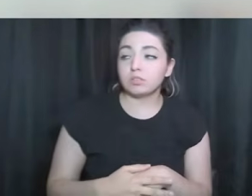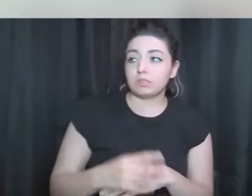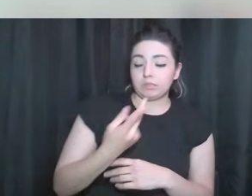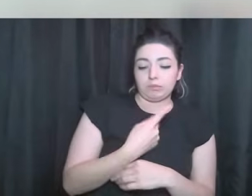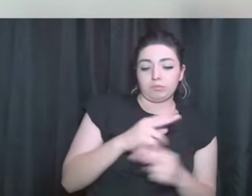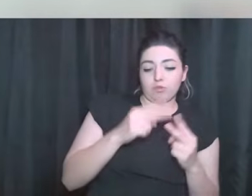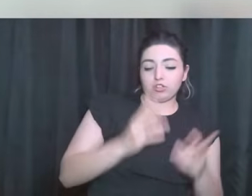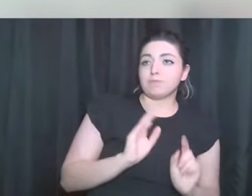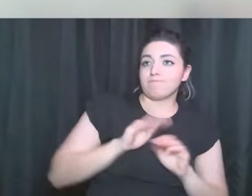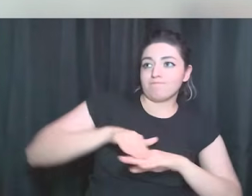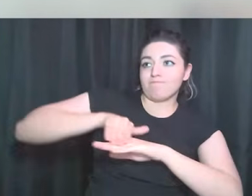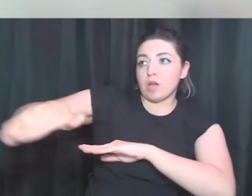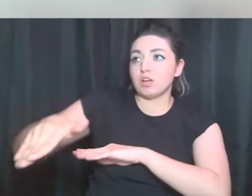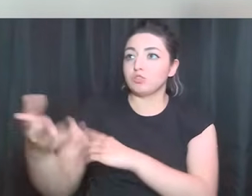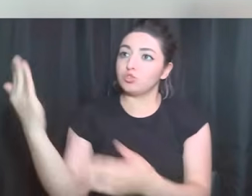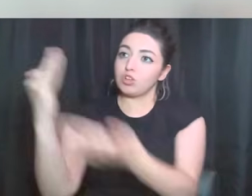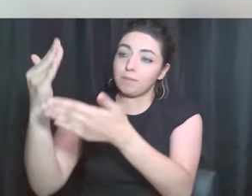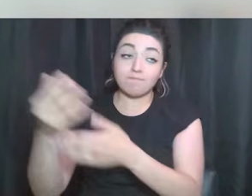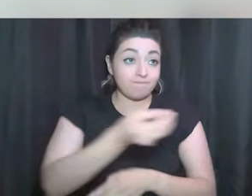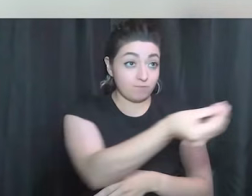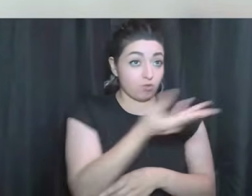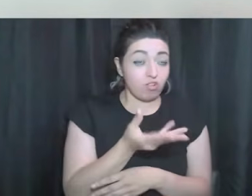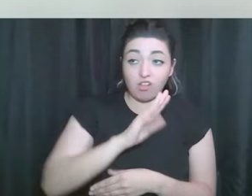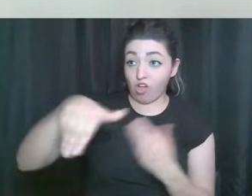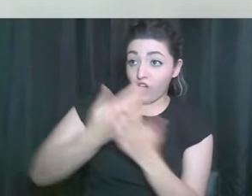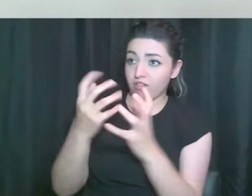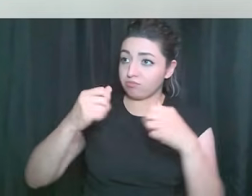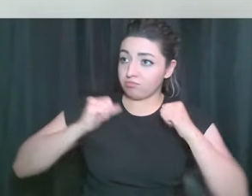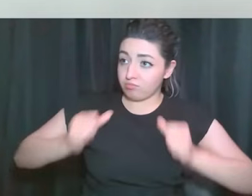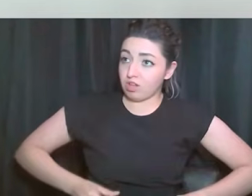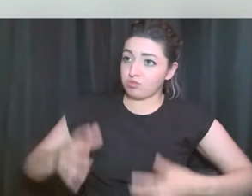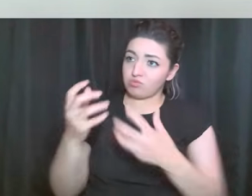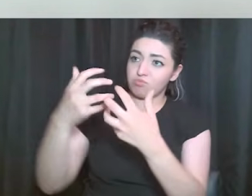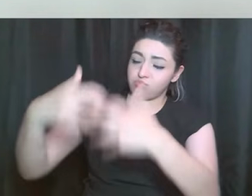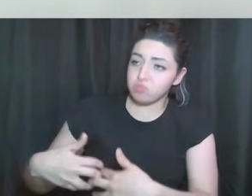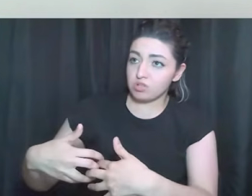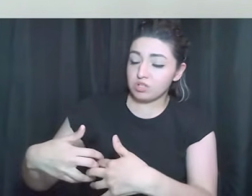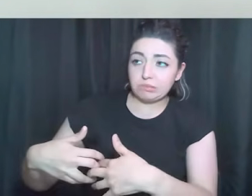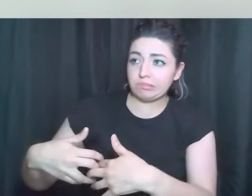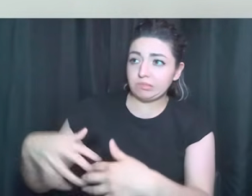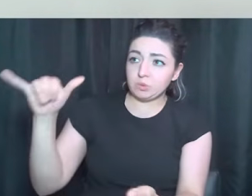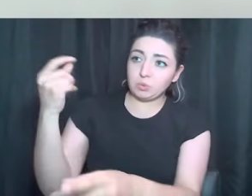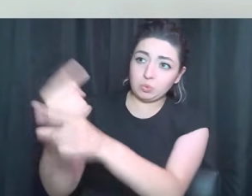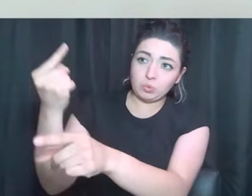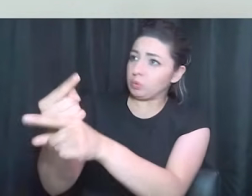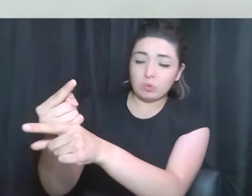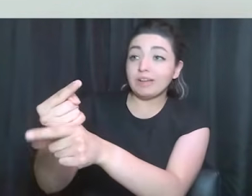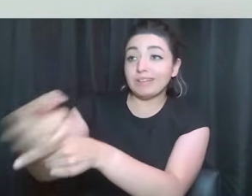They told us that all the androids were defective, and... They told us to use necessary force